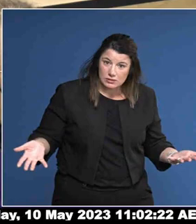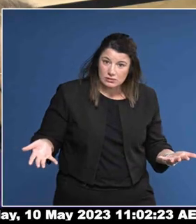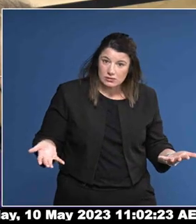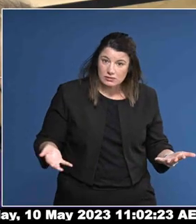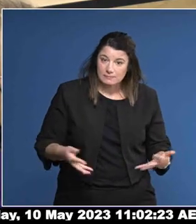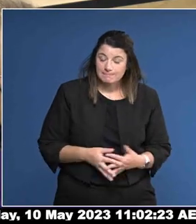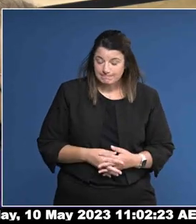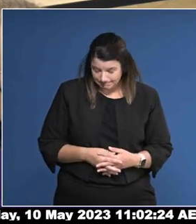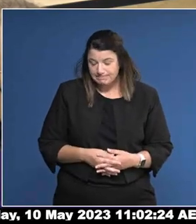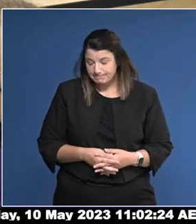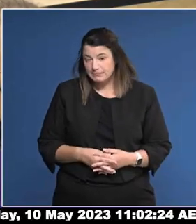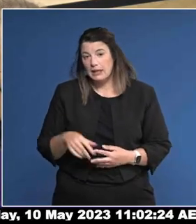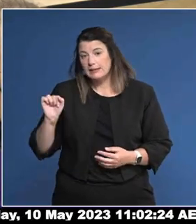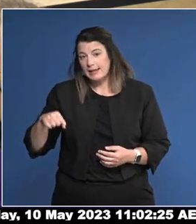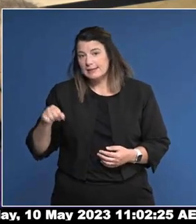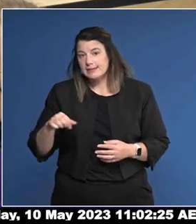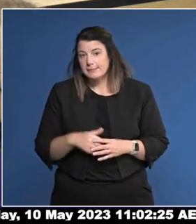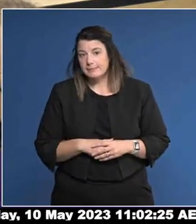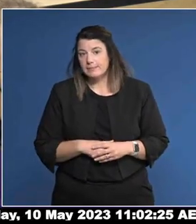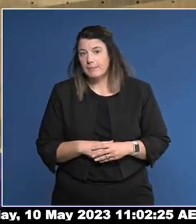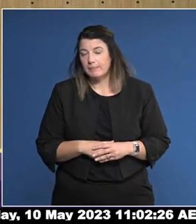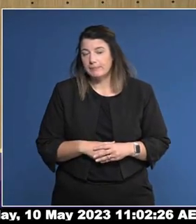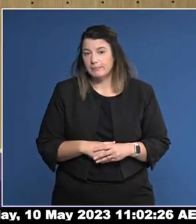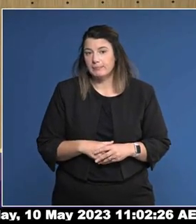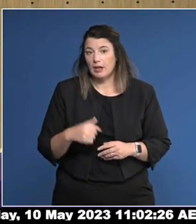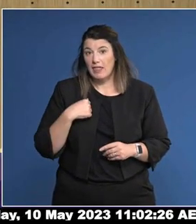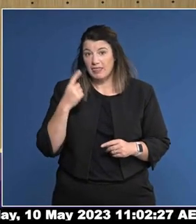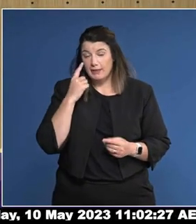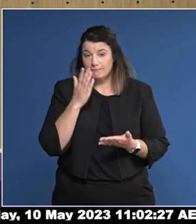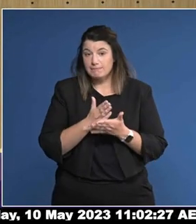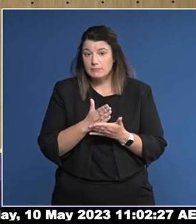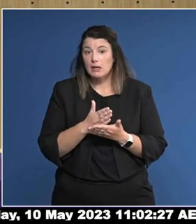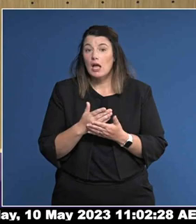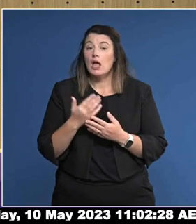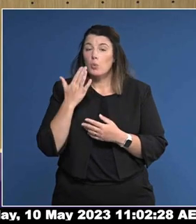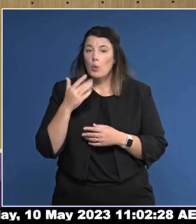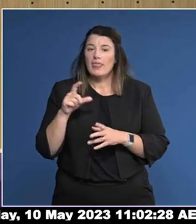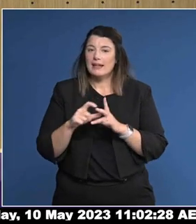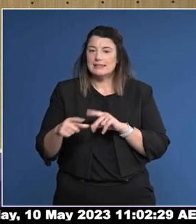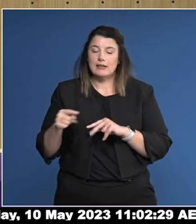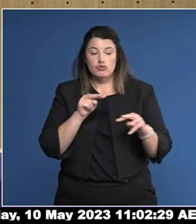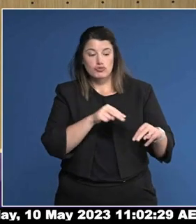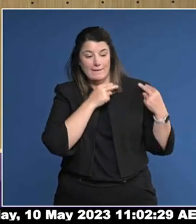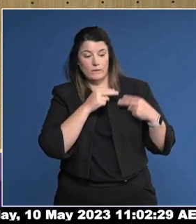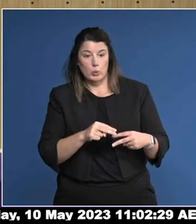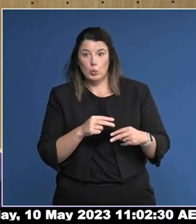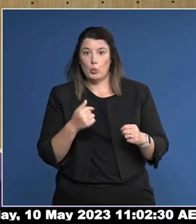I think that we certainly consider that, and the desktop audit formed - formed that view